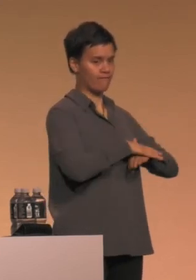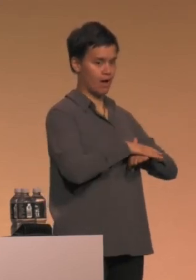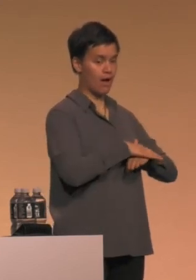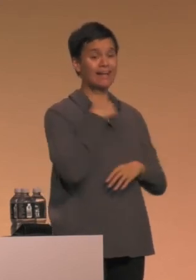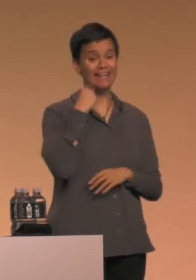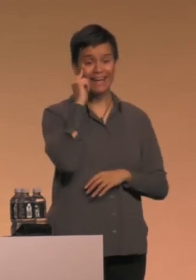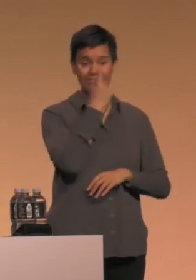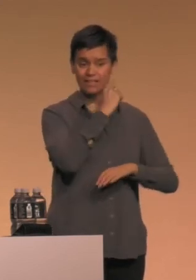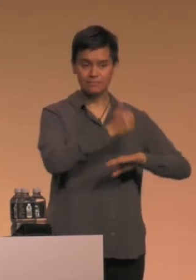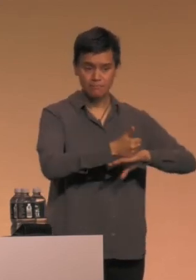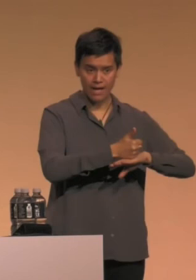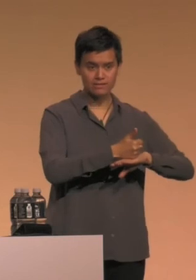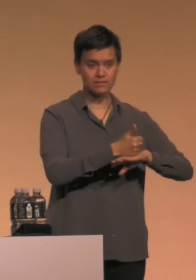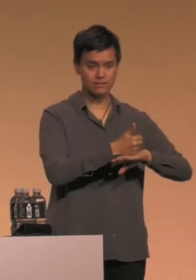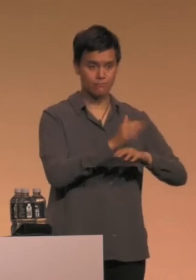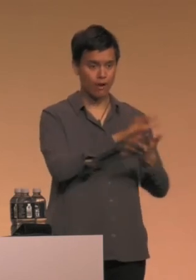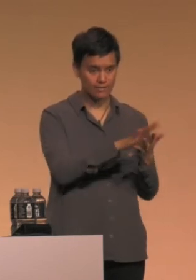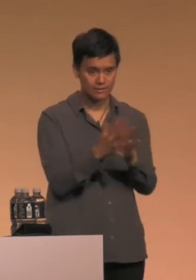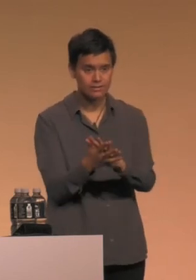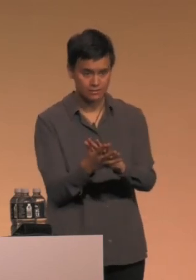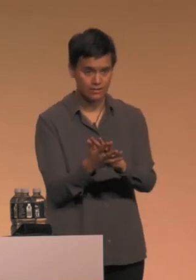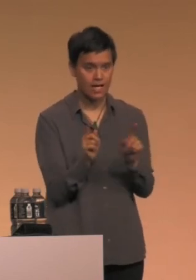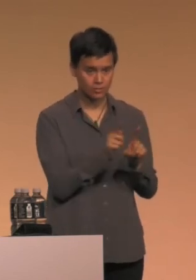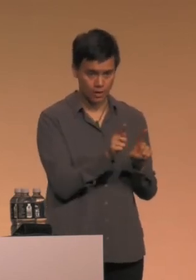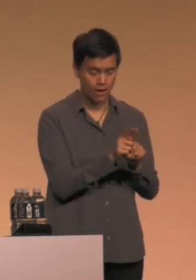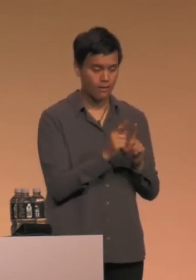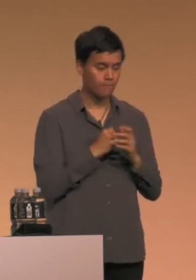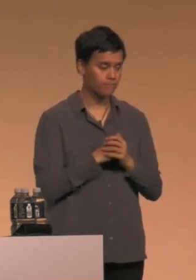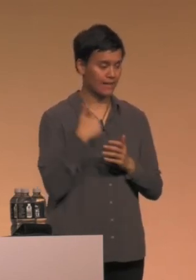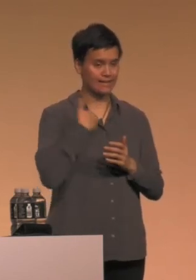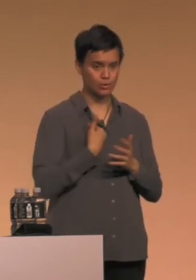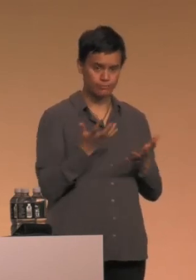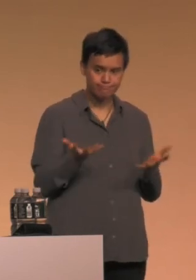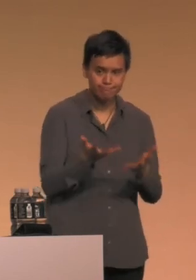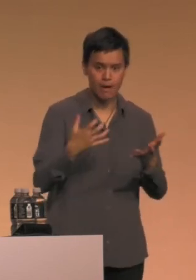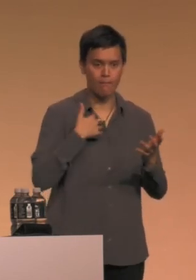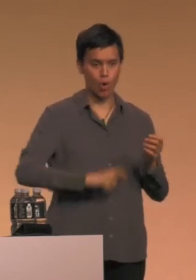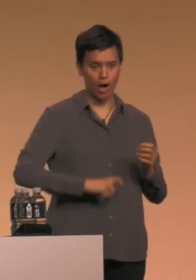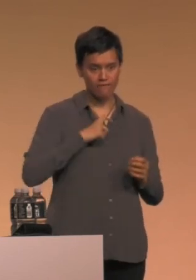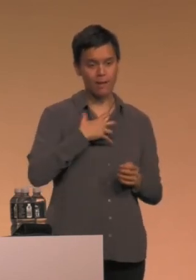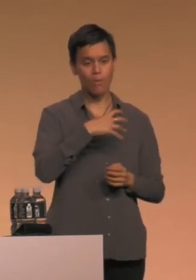such as trauma-informed care and fundamentals of care, enhancing confidence and capability in our staff